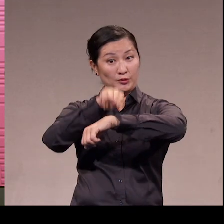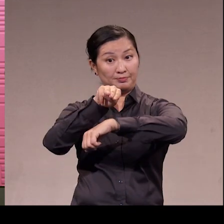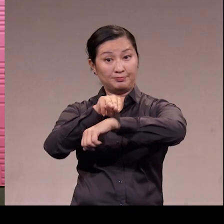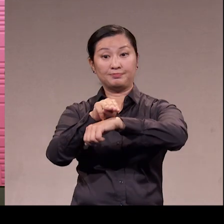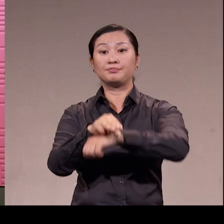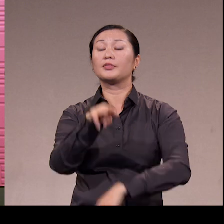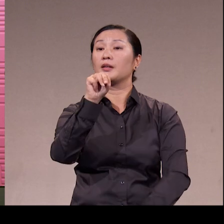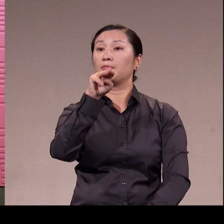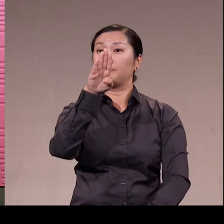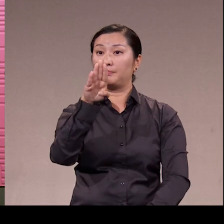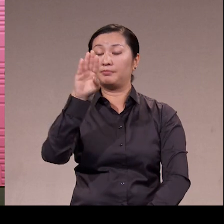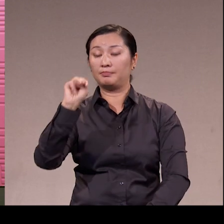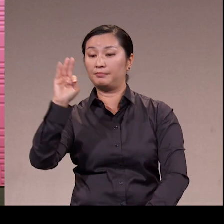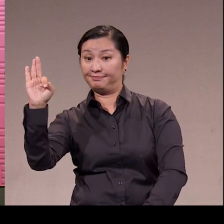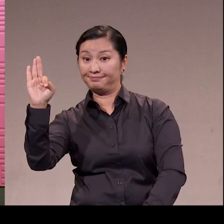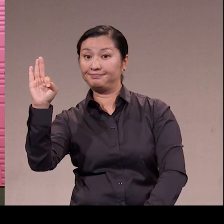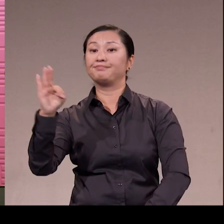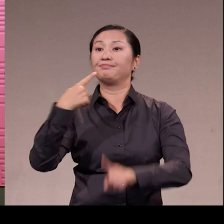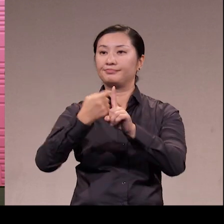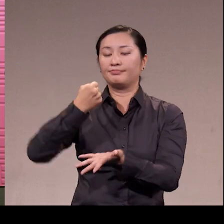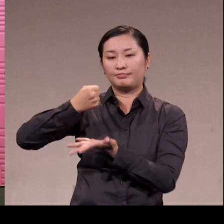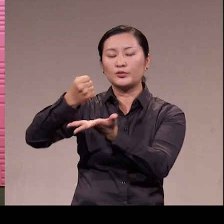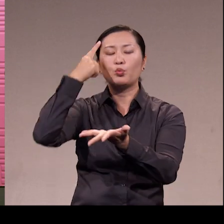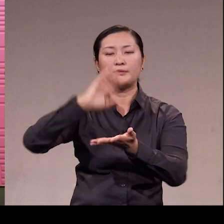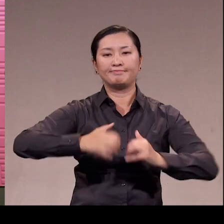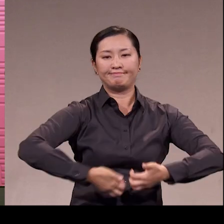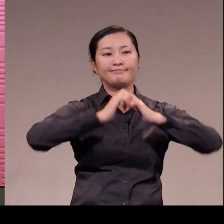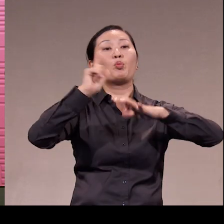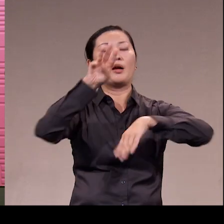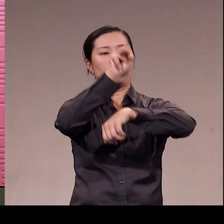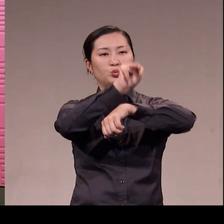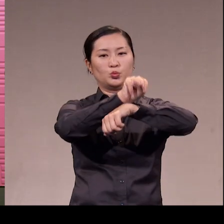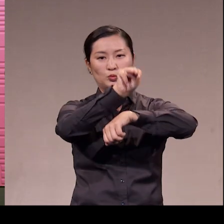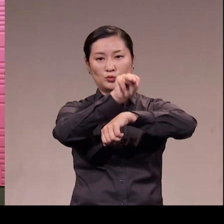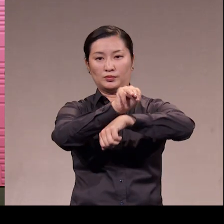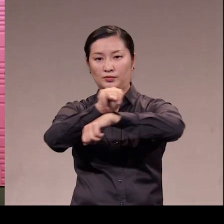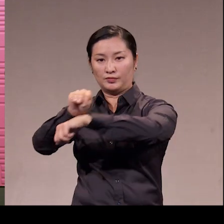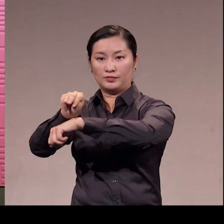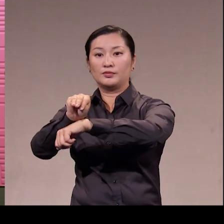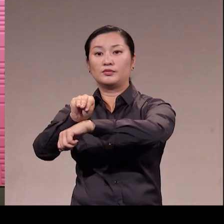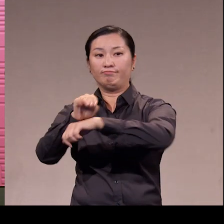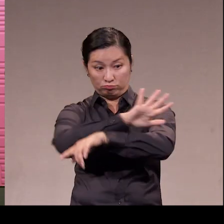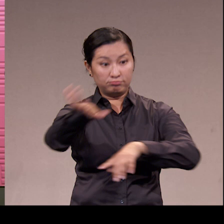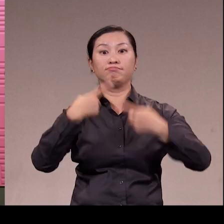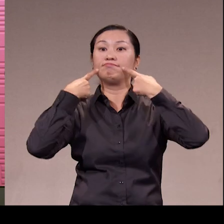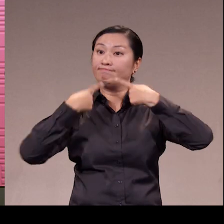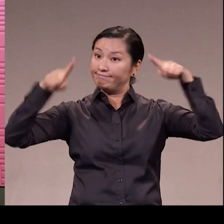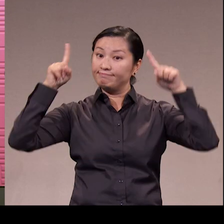Upgrading Programme has successfully been able to build 24 modern mosques in 40 years to